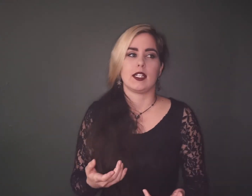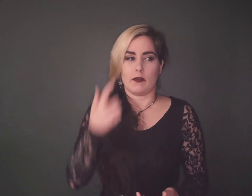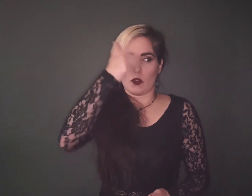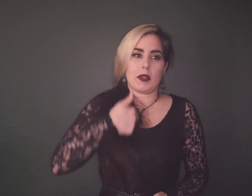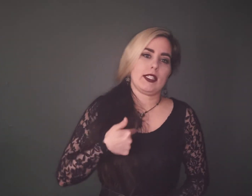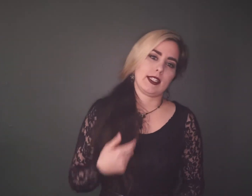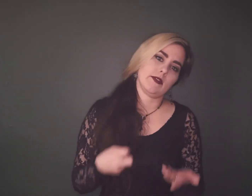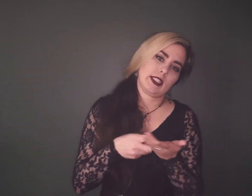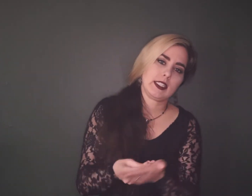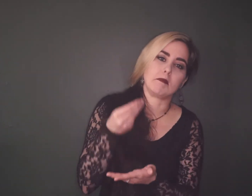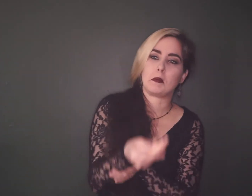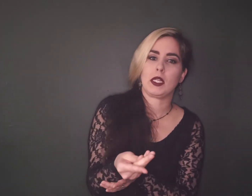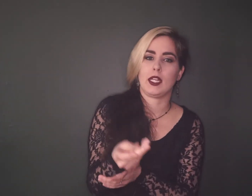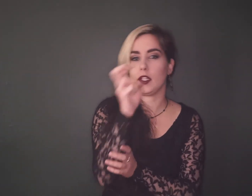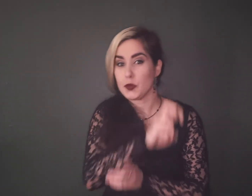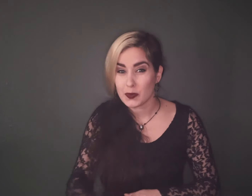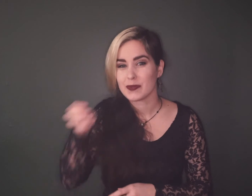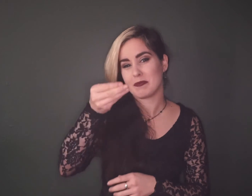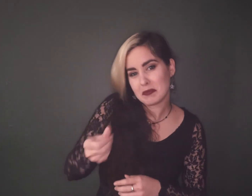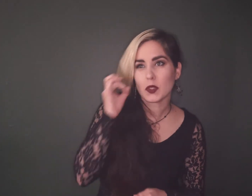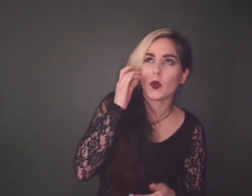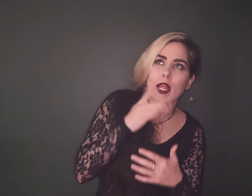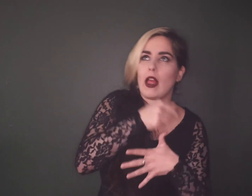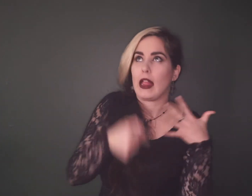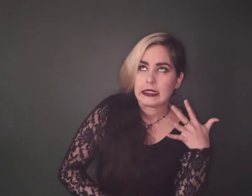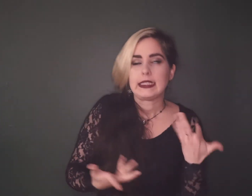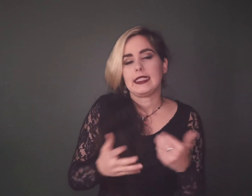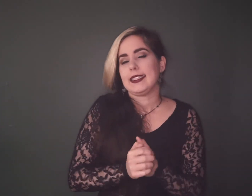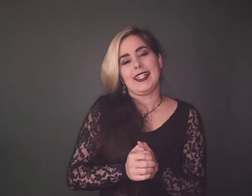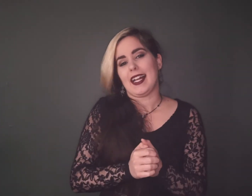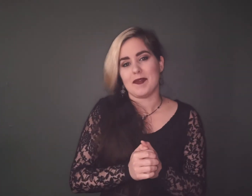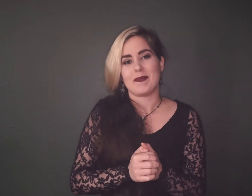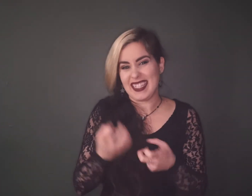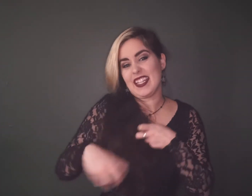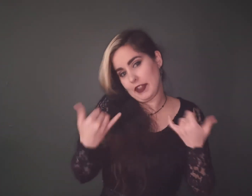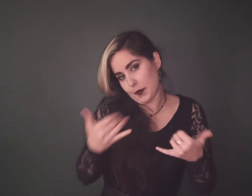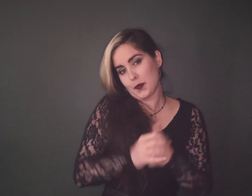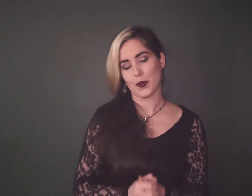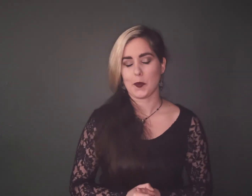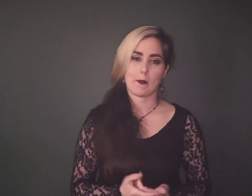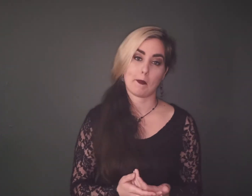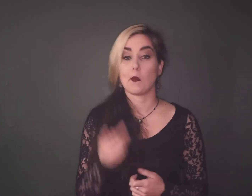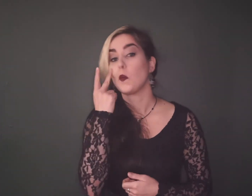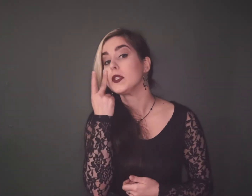But if I have to buy the ticket with travel hotel and other expenses it's tough right now, so we'll see.